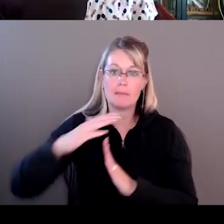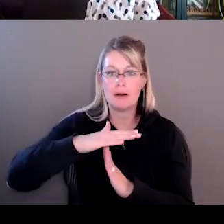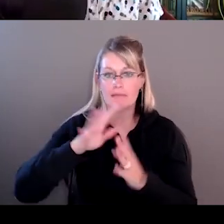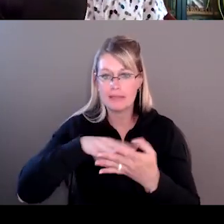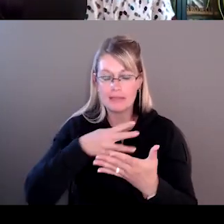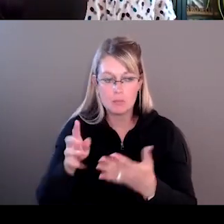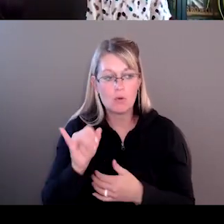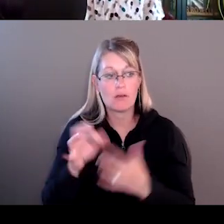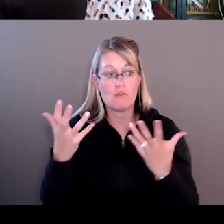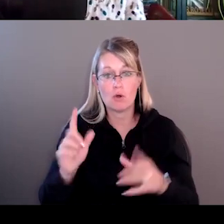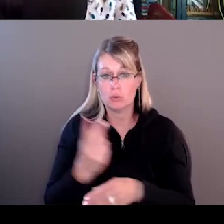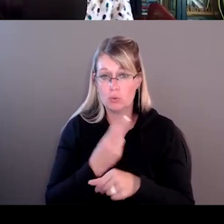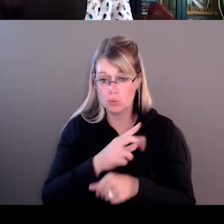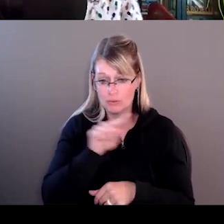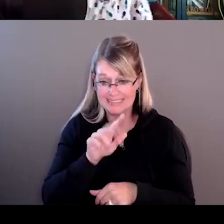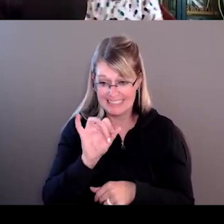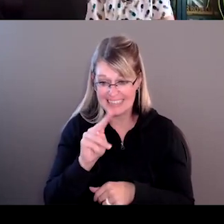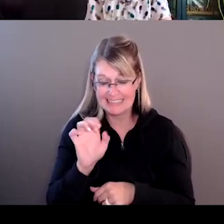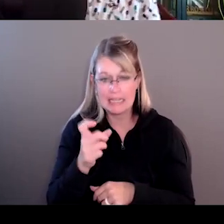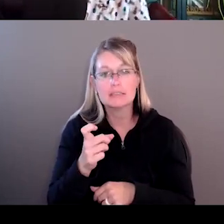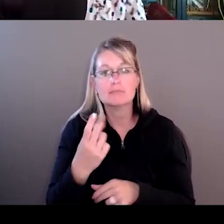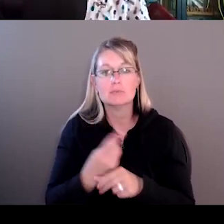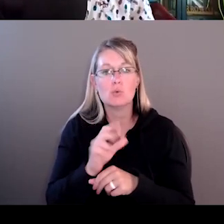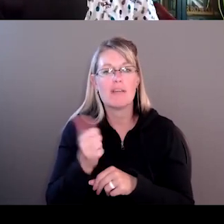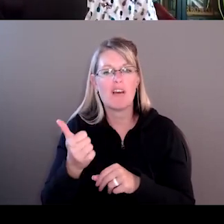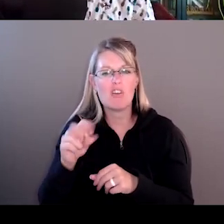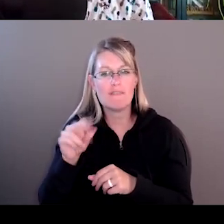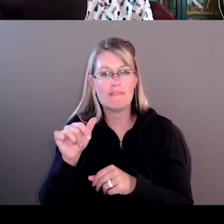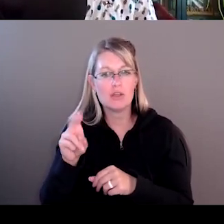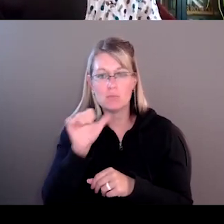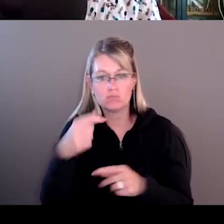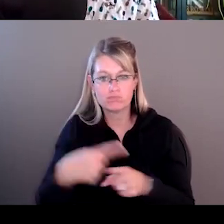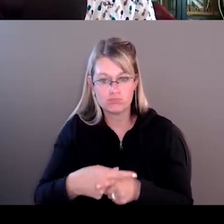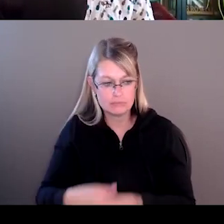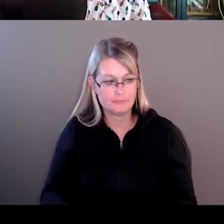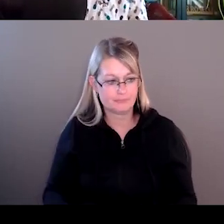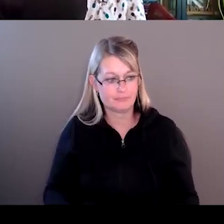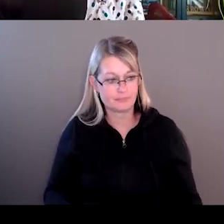might need to choose a different value. One that will not conflict. You may want to add a border